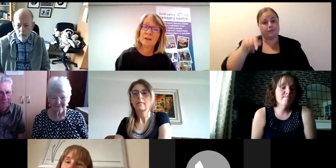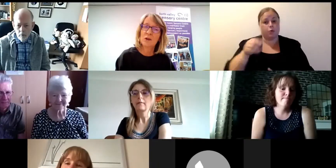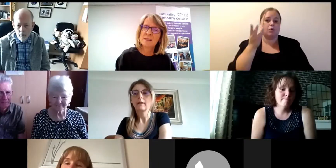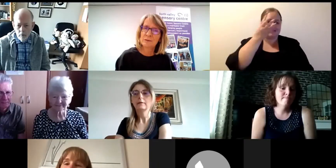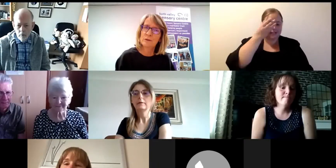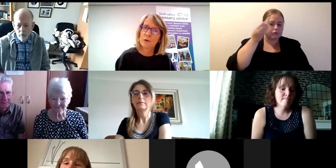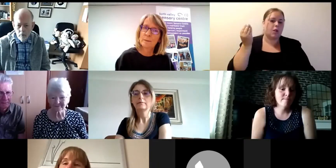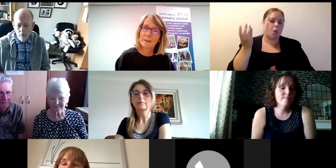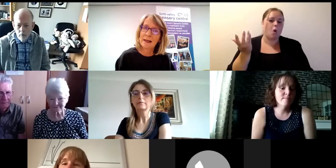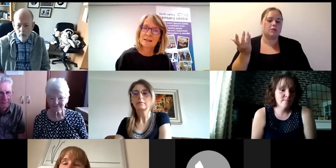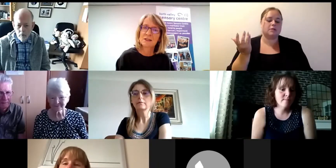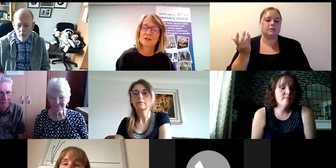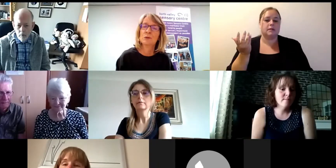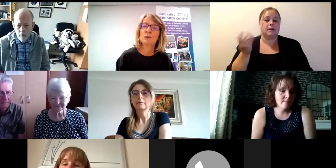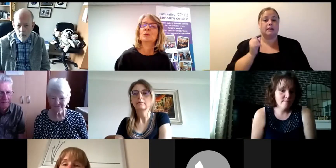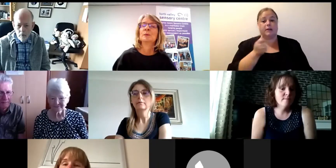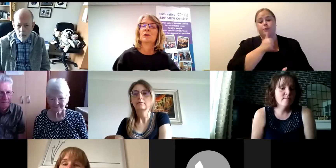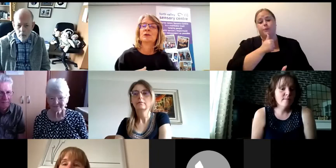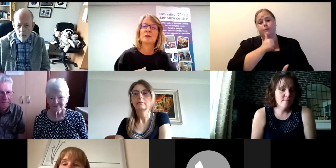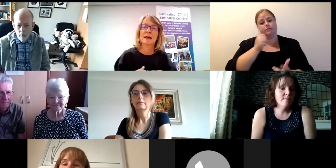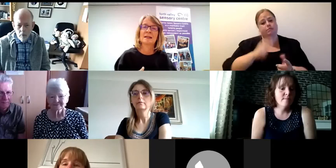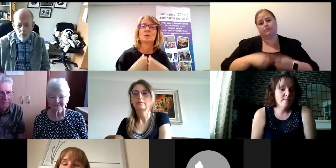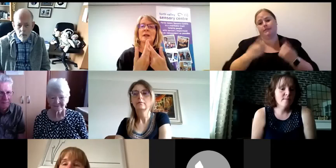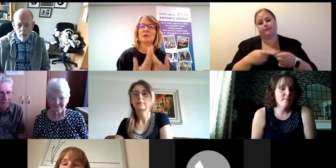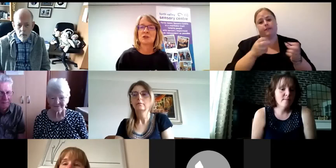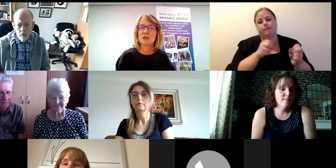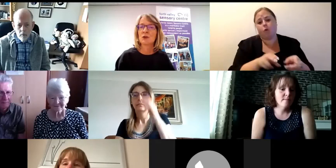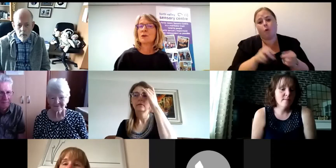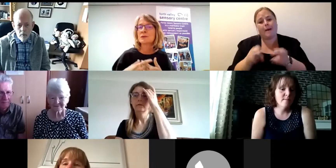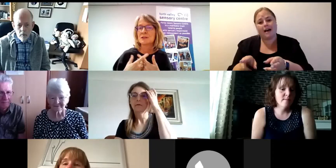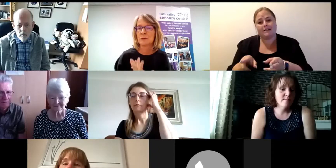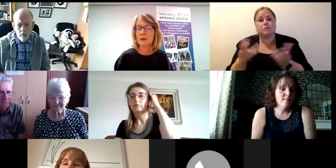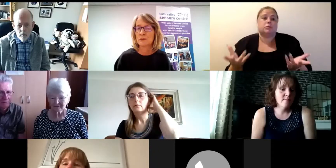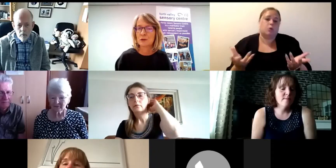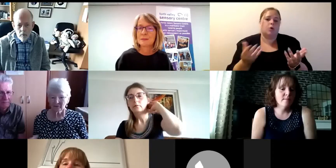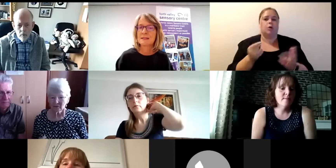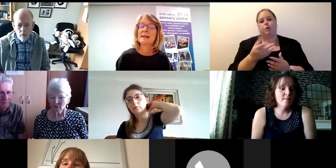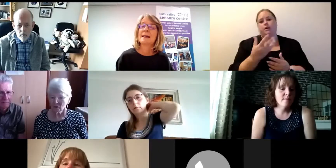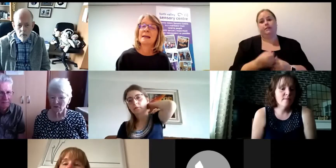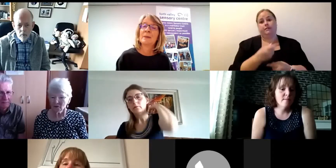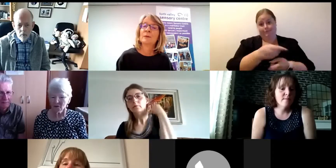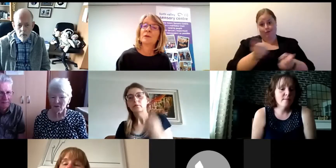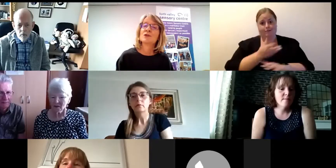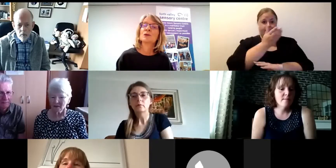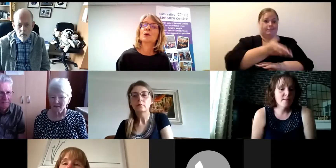lots of different formats. So we have got you guys going out to groups and going out to schools, but we've also got